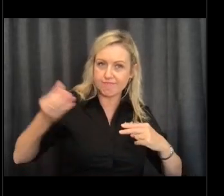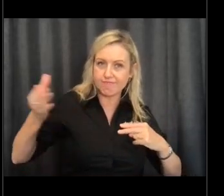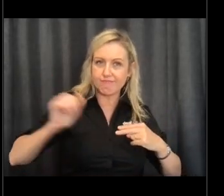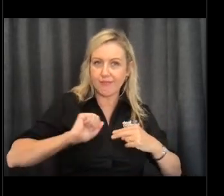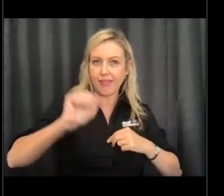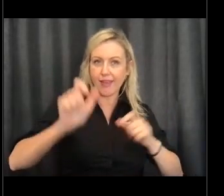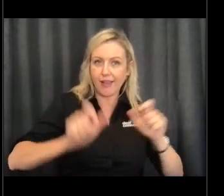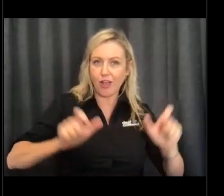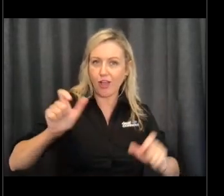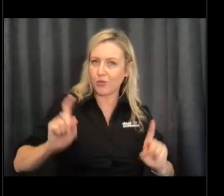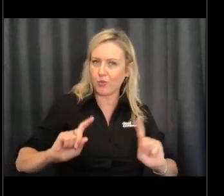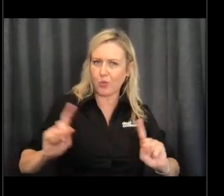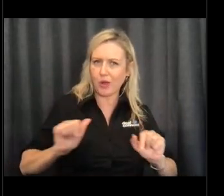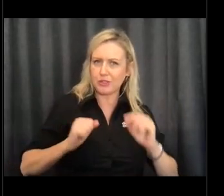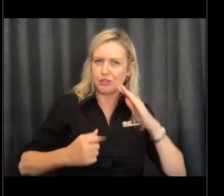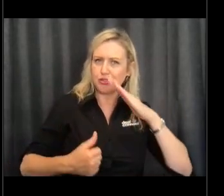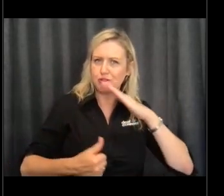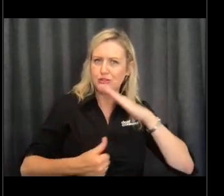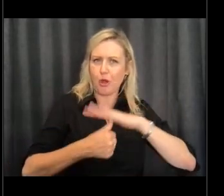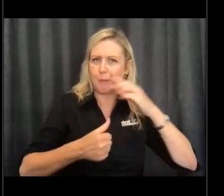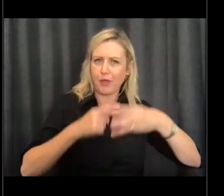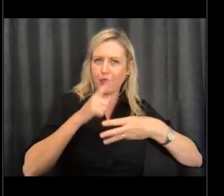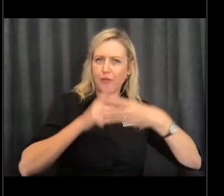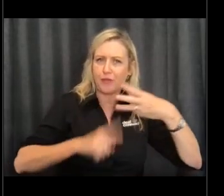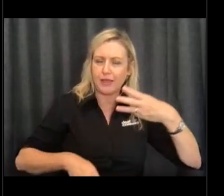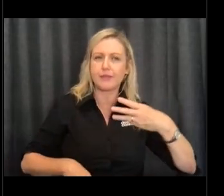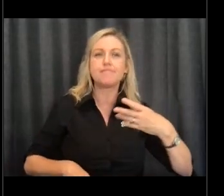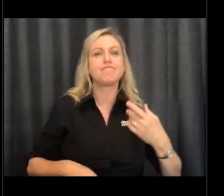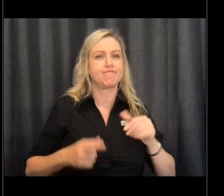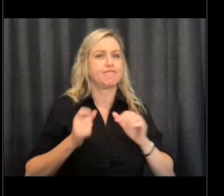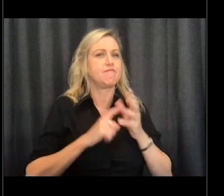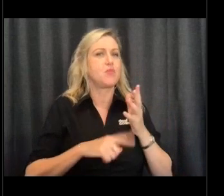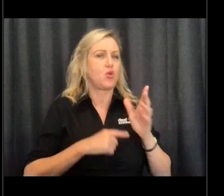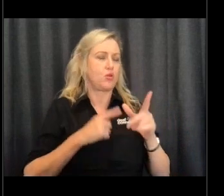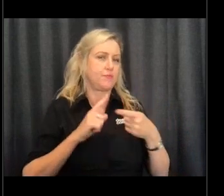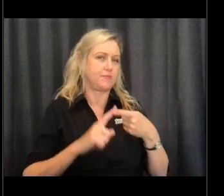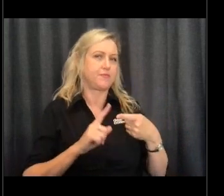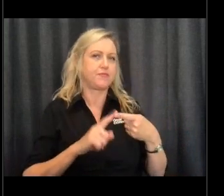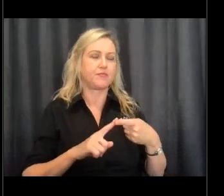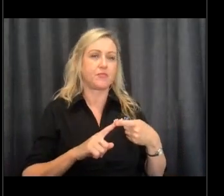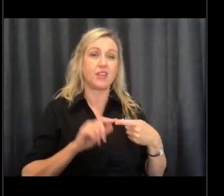Look, I think the number 1 is it's okay to ask for information.